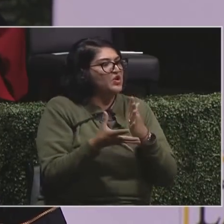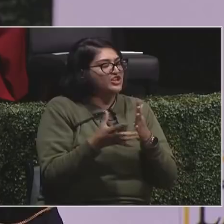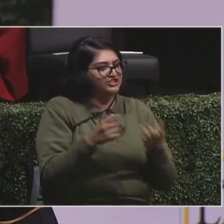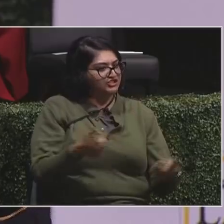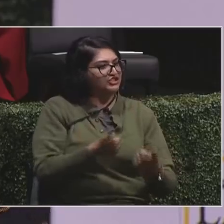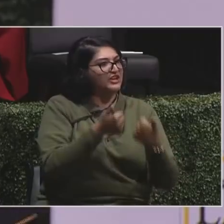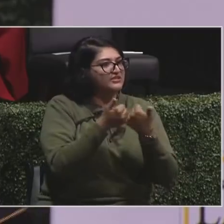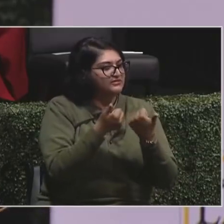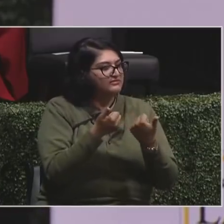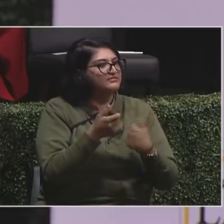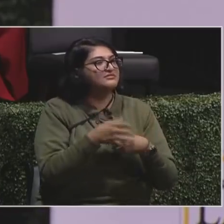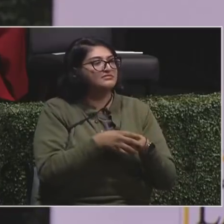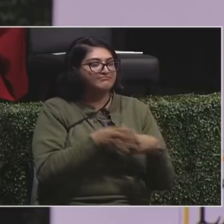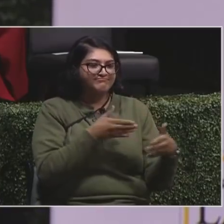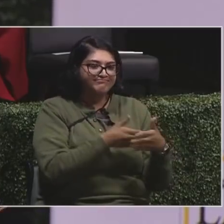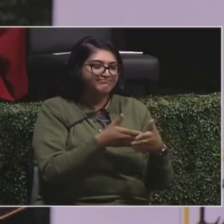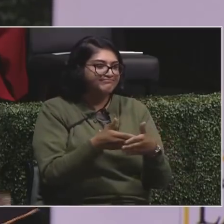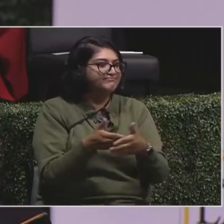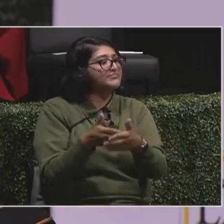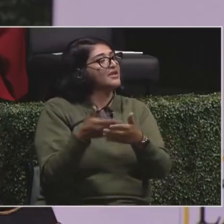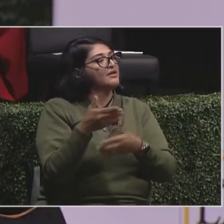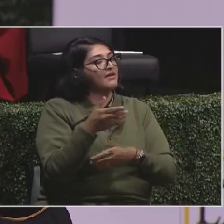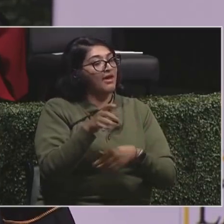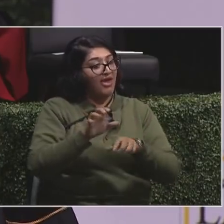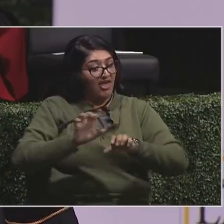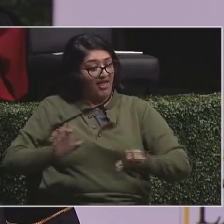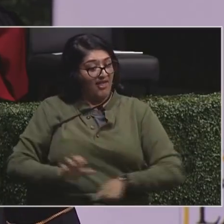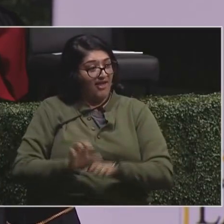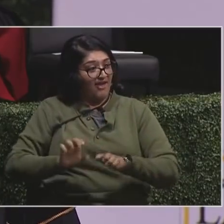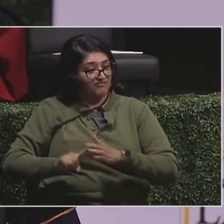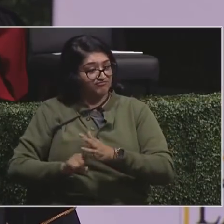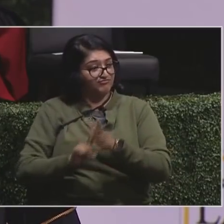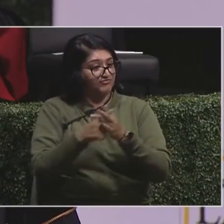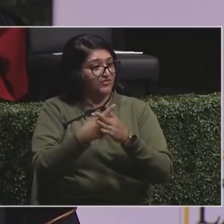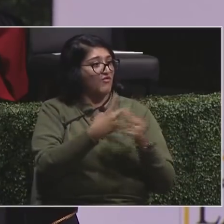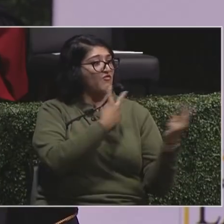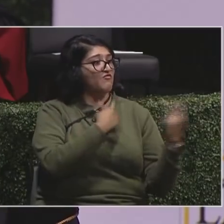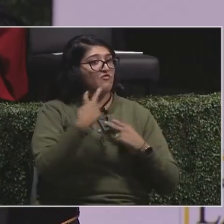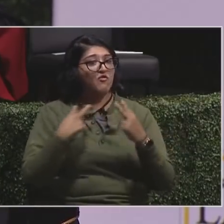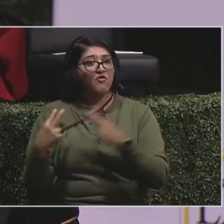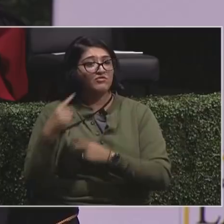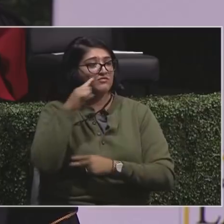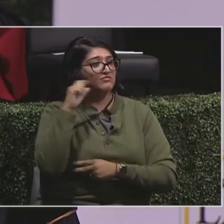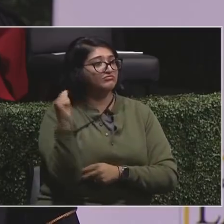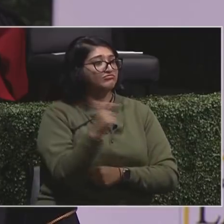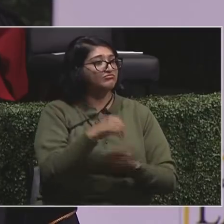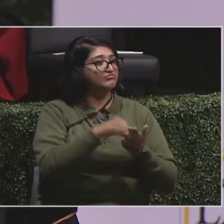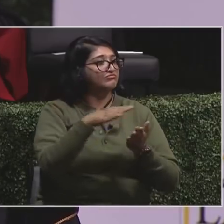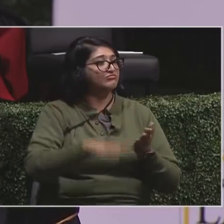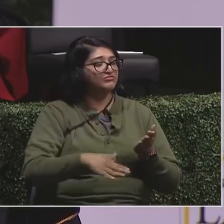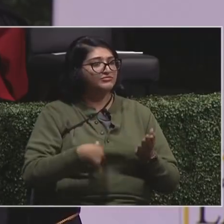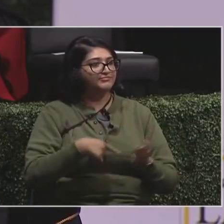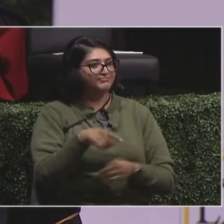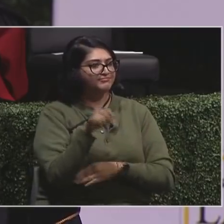THAT AWAIT YOU AS YOU GRADUATE, POLITICAL CHALLENGES ON THE NATIONAL SCENE, POLITICAL CHANGES ON THE NATIONAL